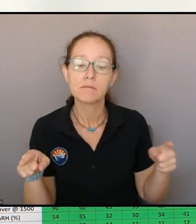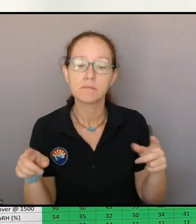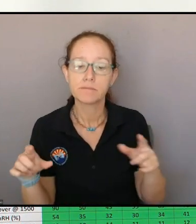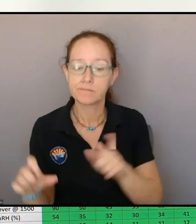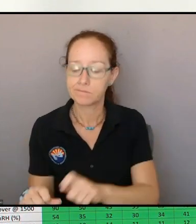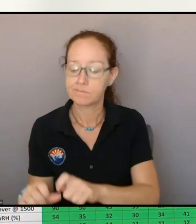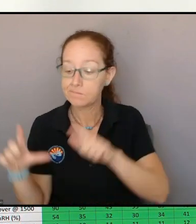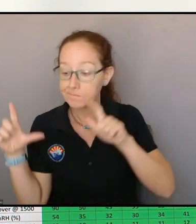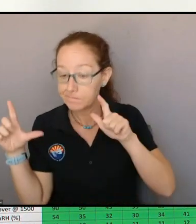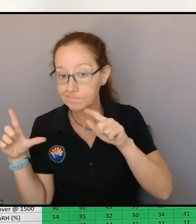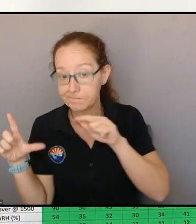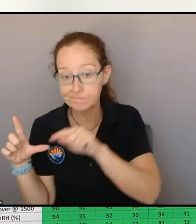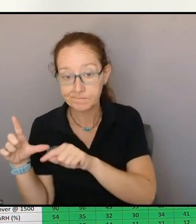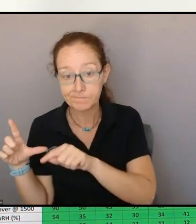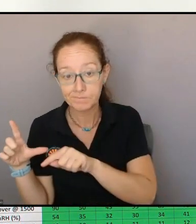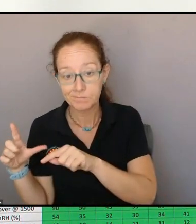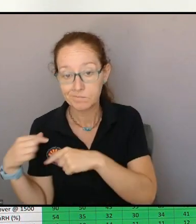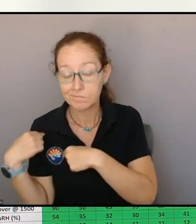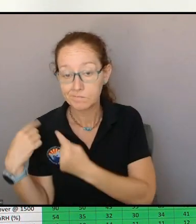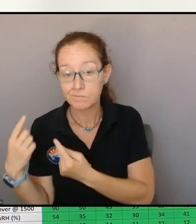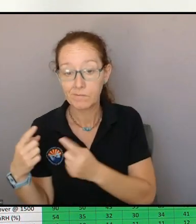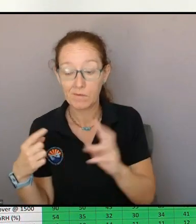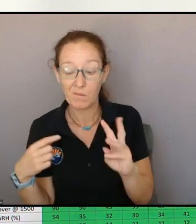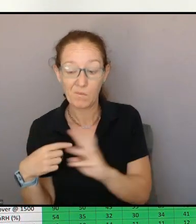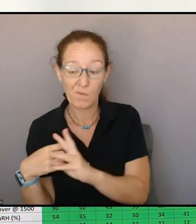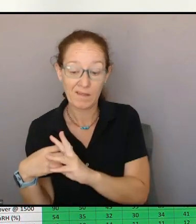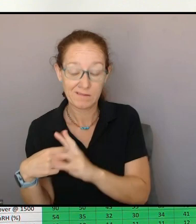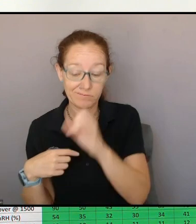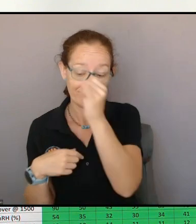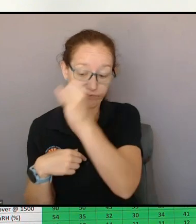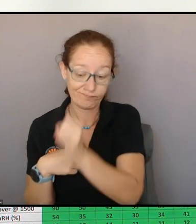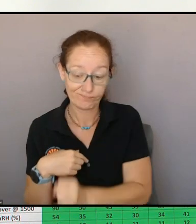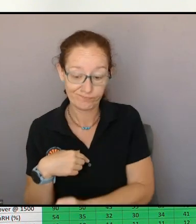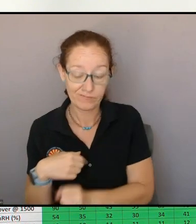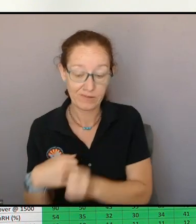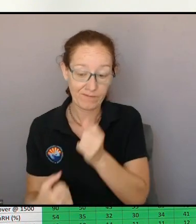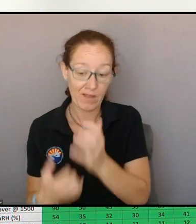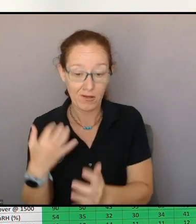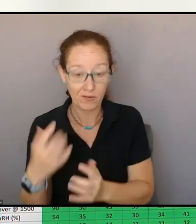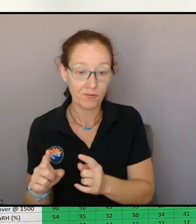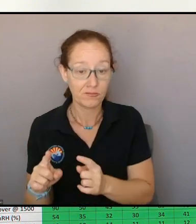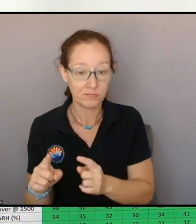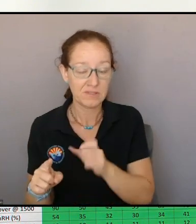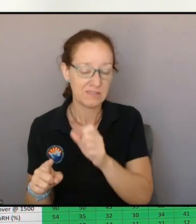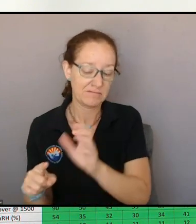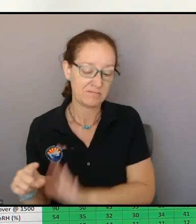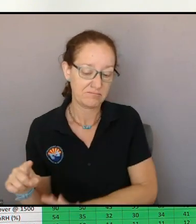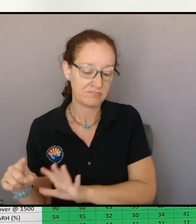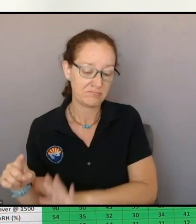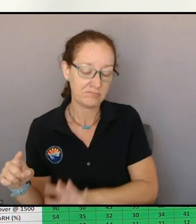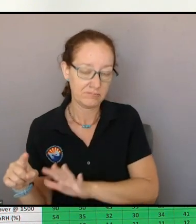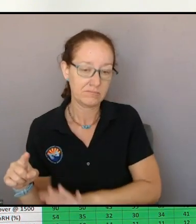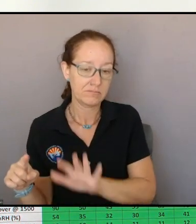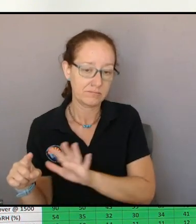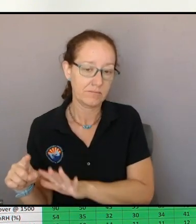can see western portions, kind of southwestern portions of the fire incident just east of that Pecos Creek drainage